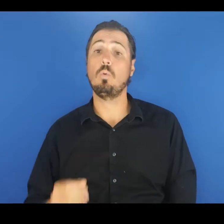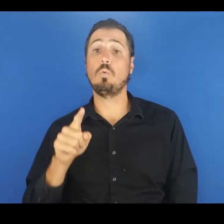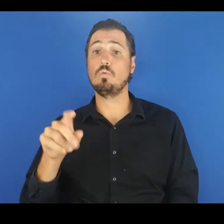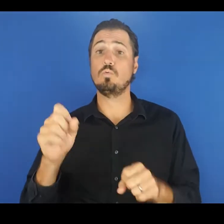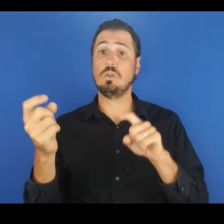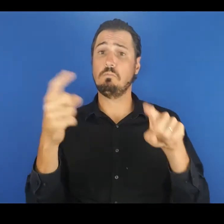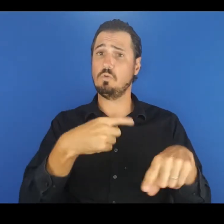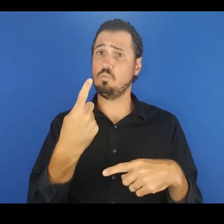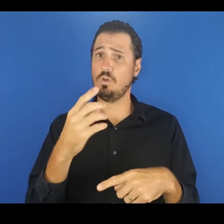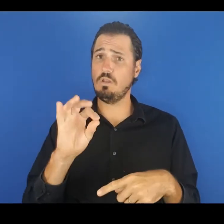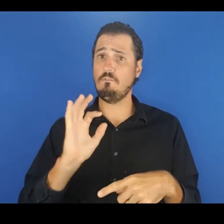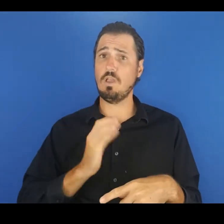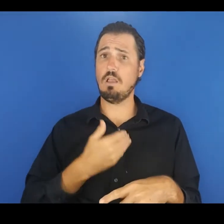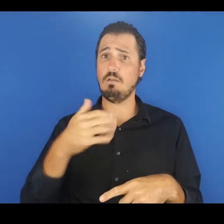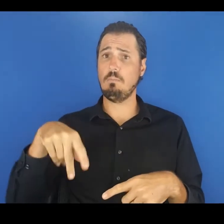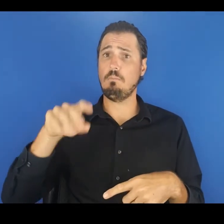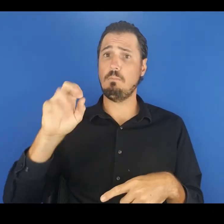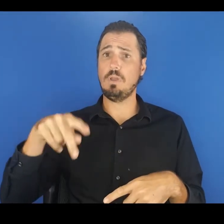Or come to one of our pop-up clinics.